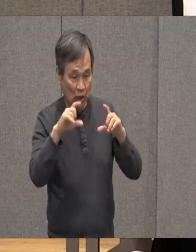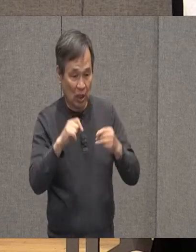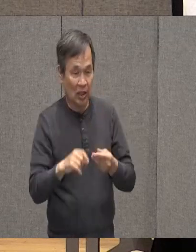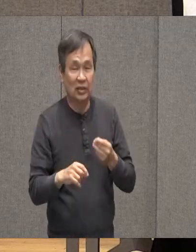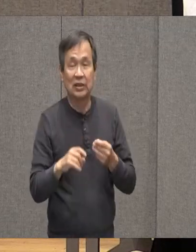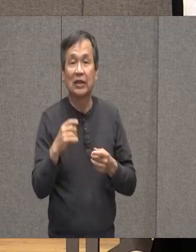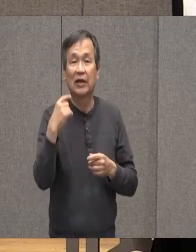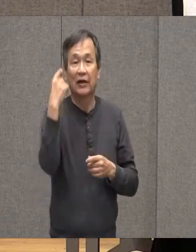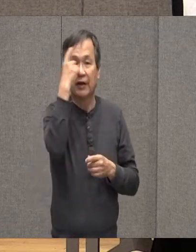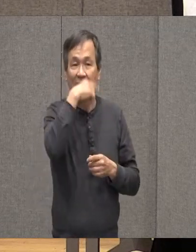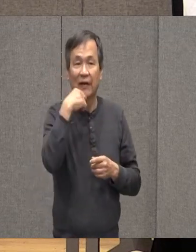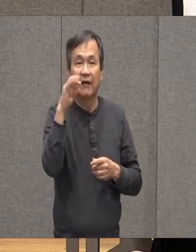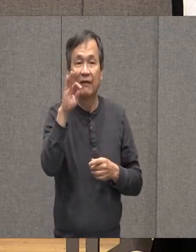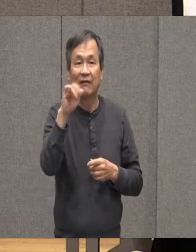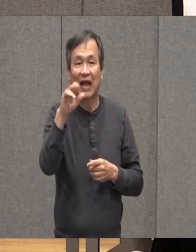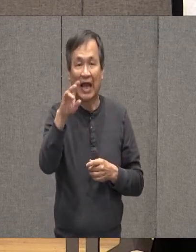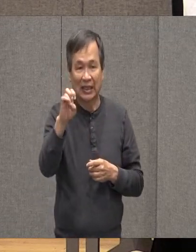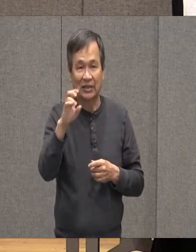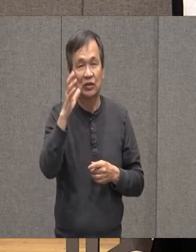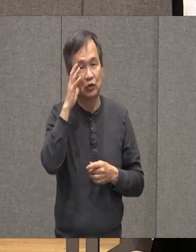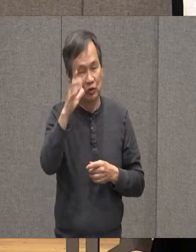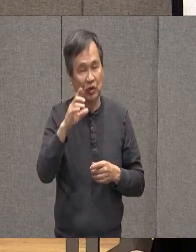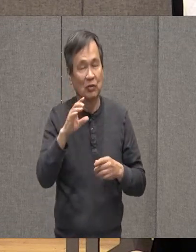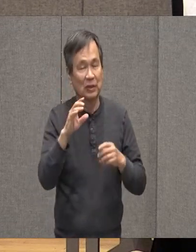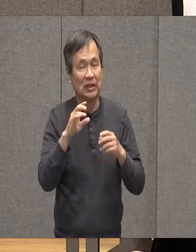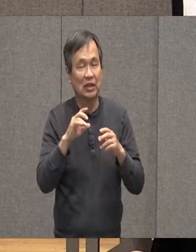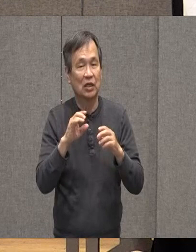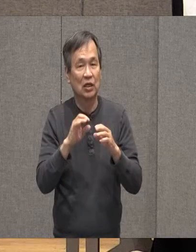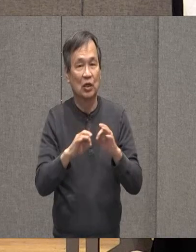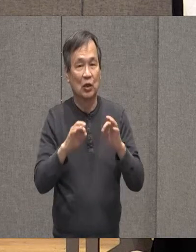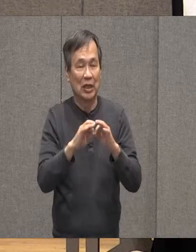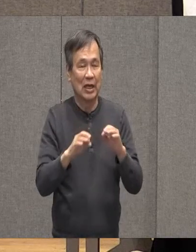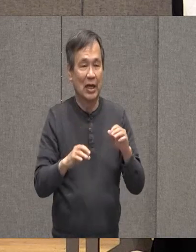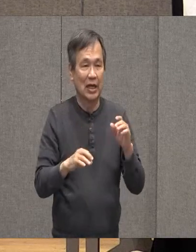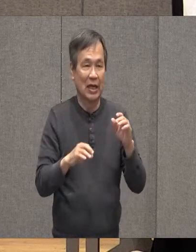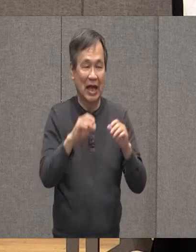are gonna be worth some different values, all right. Your ace is gonna be worth of one,